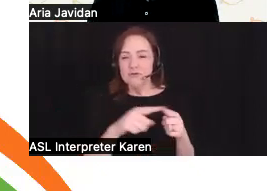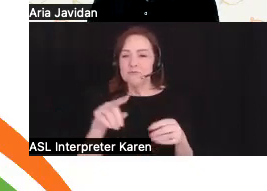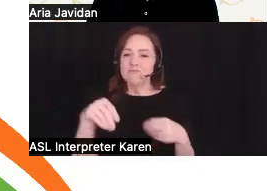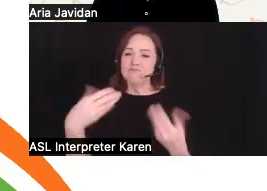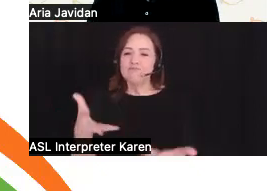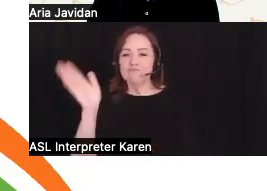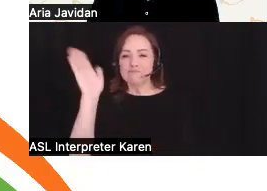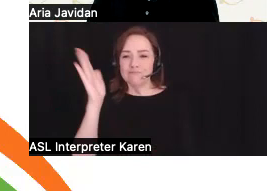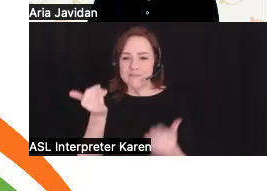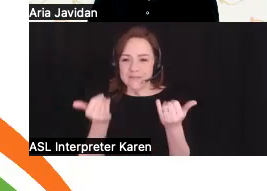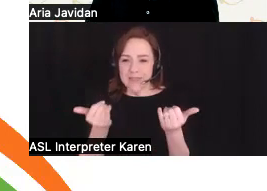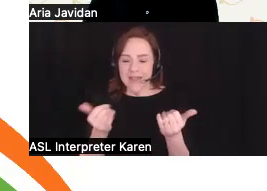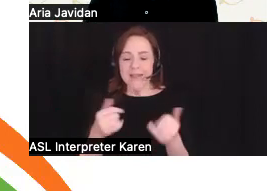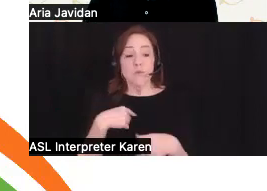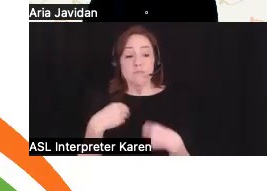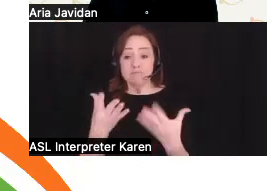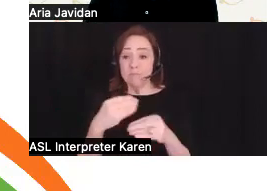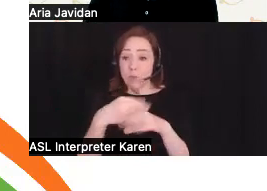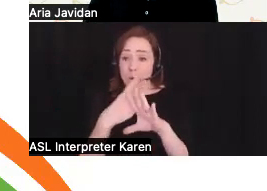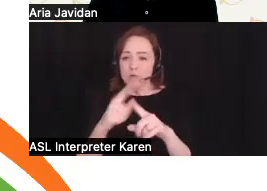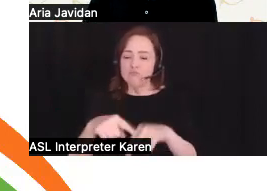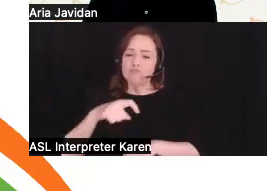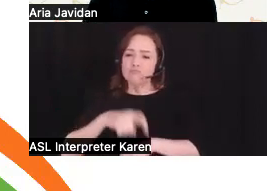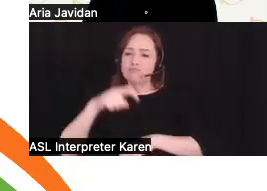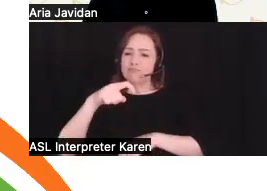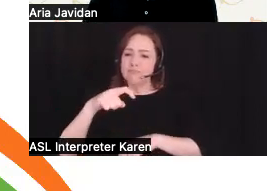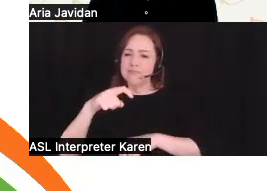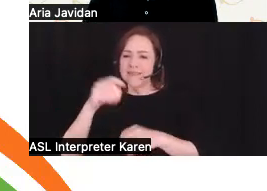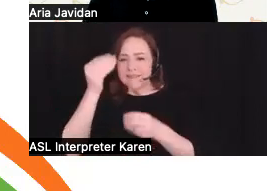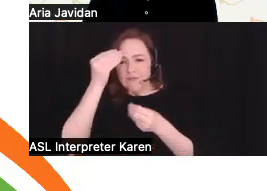demonstrations to support and guide the development of your telehealth programs.